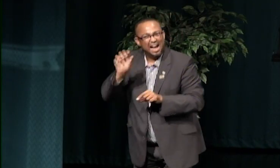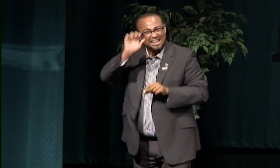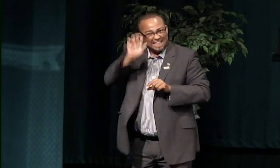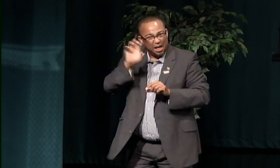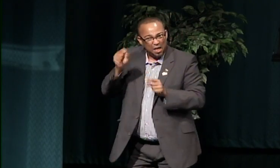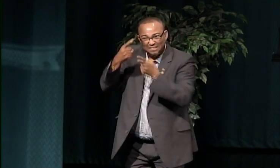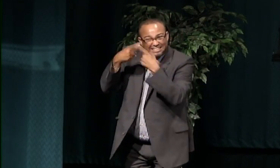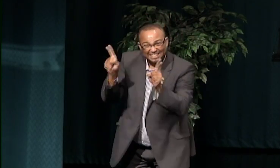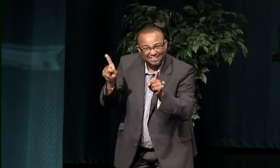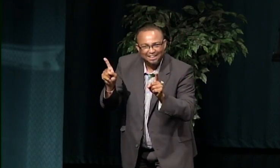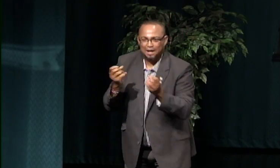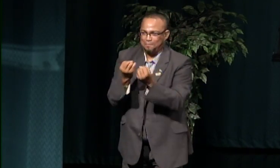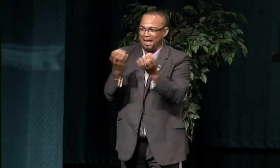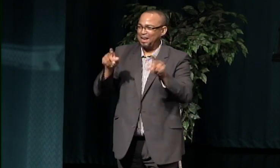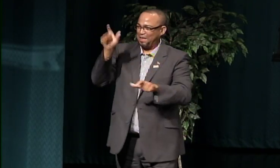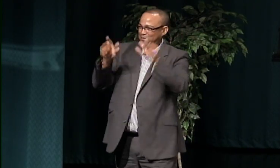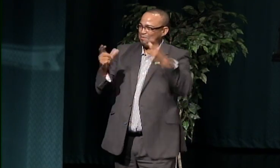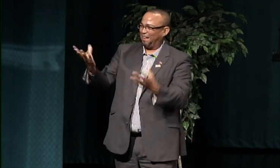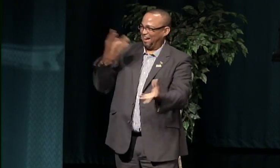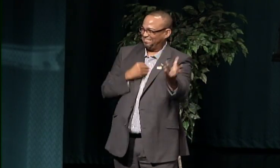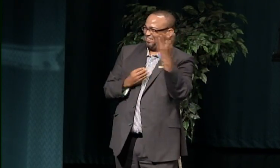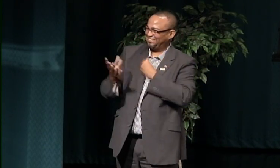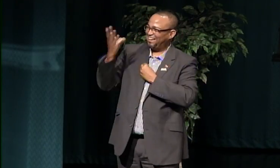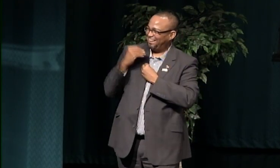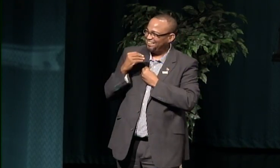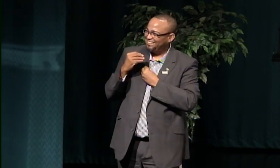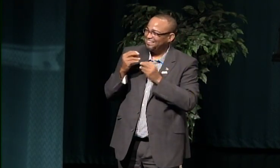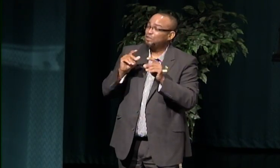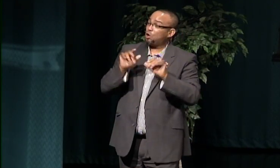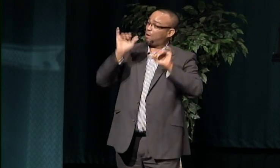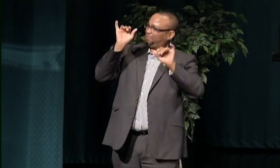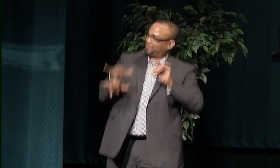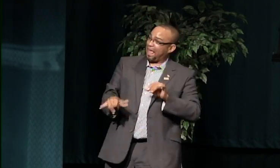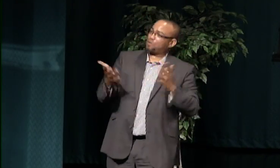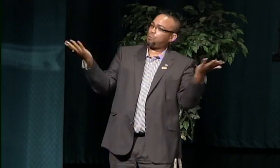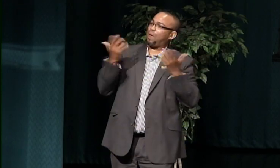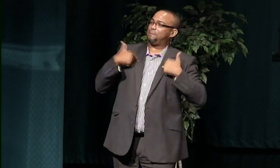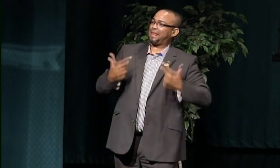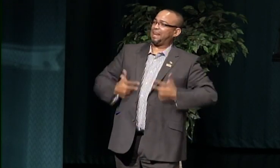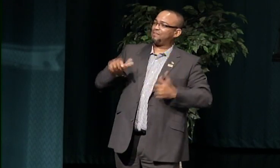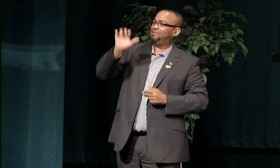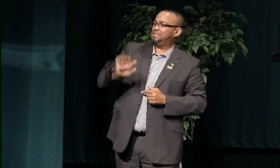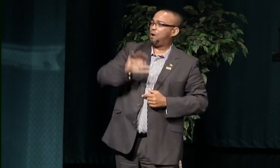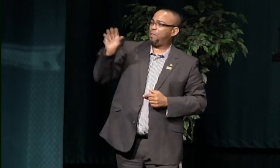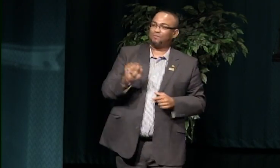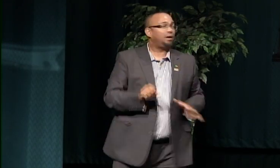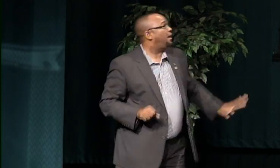and is Nigeria a part of South Africa or are they separate?